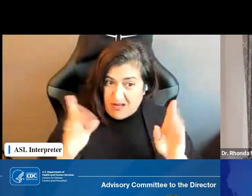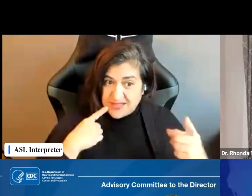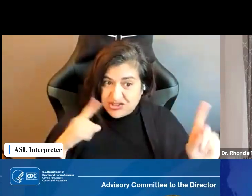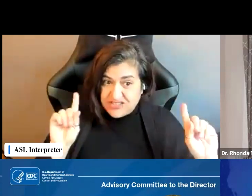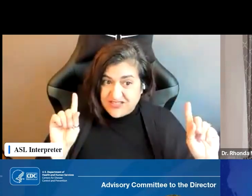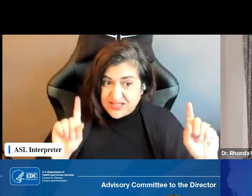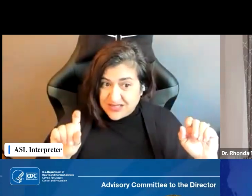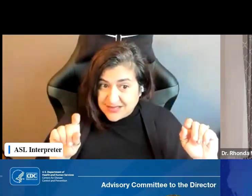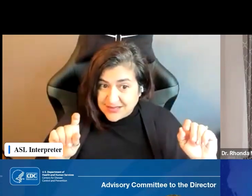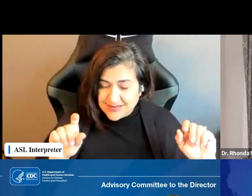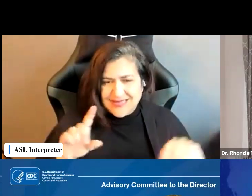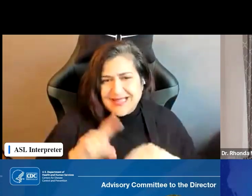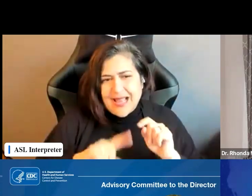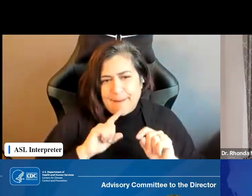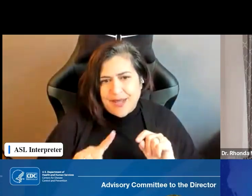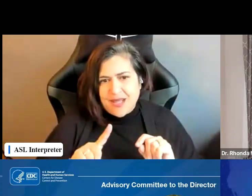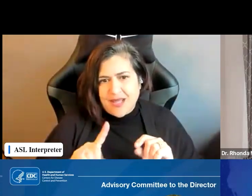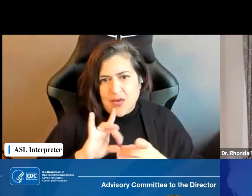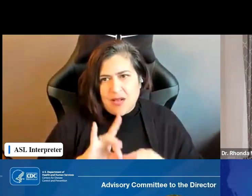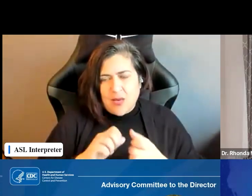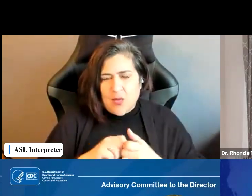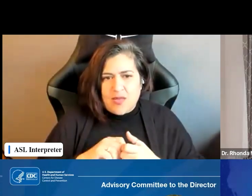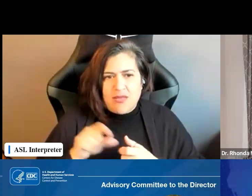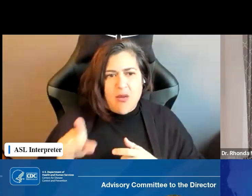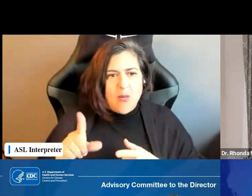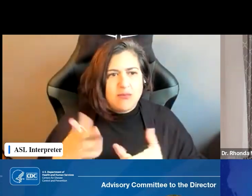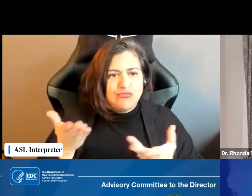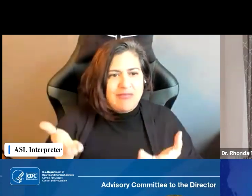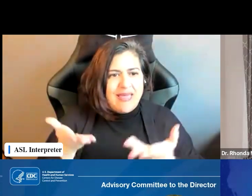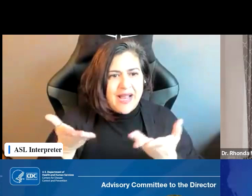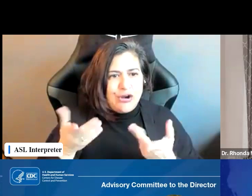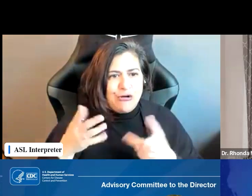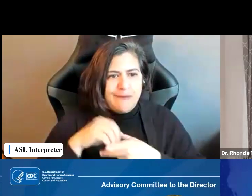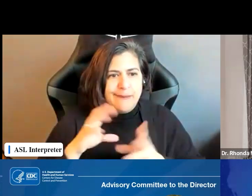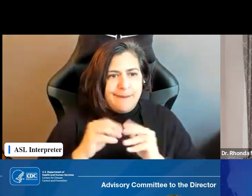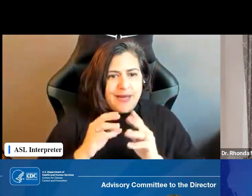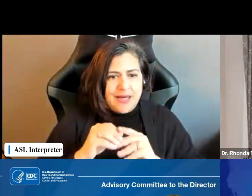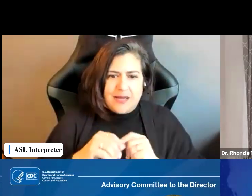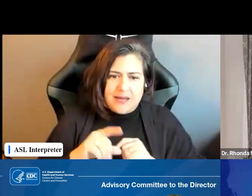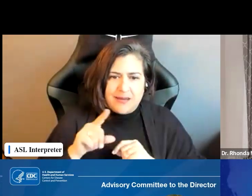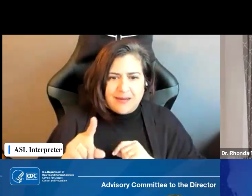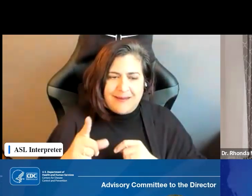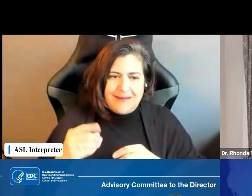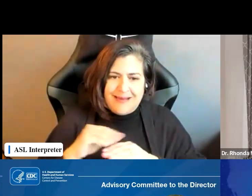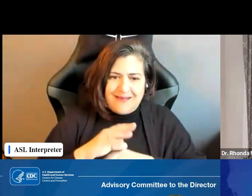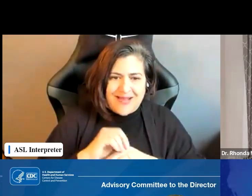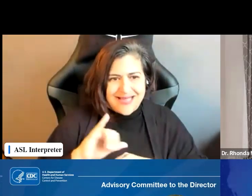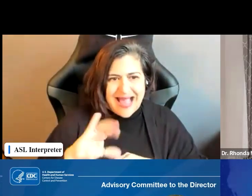It can't be just that they're taking up space and provide you advice ad hoc. They actually own some accountability.